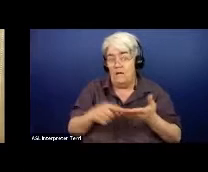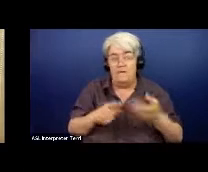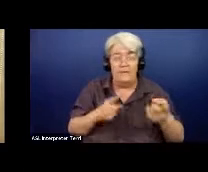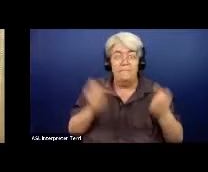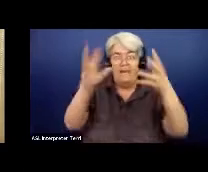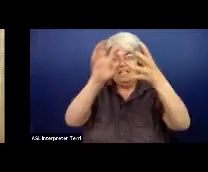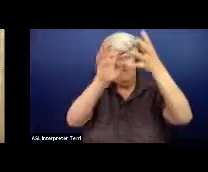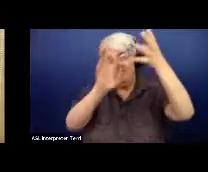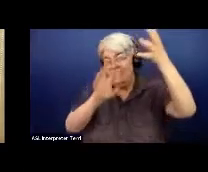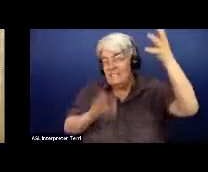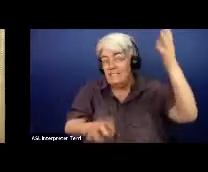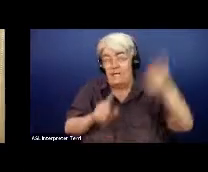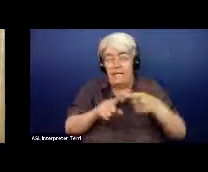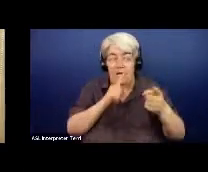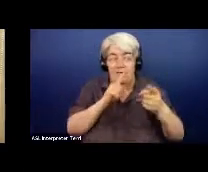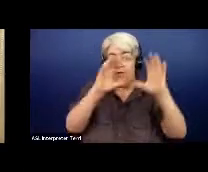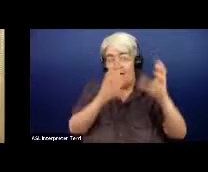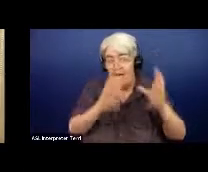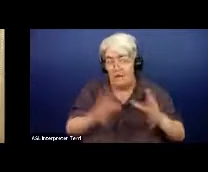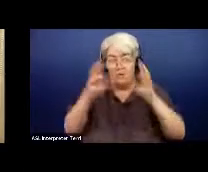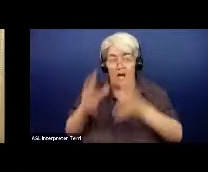categorized and all go along with something